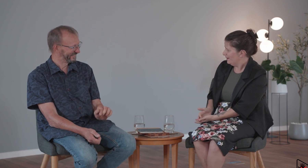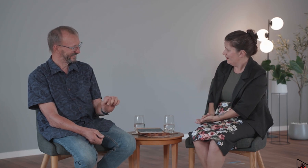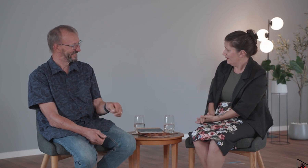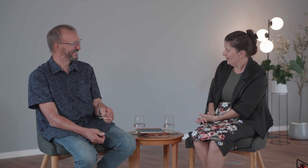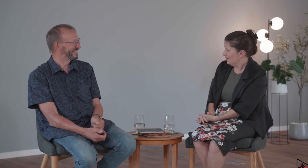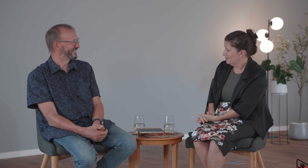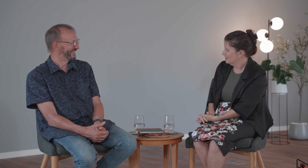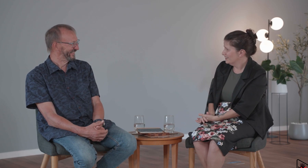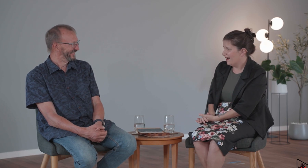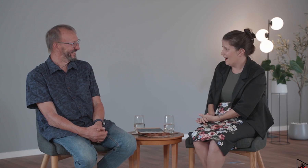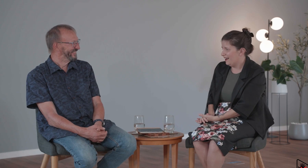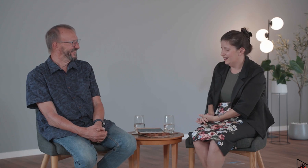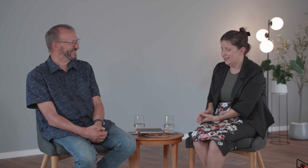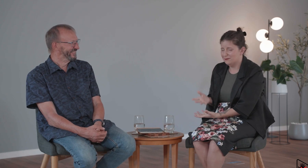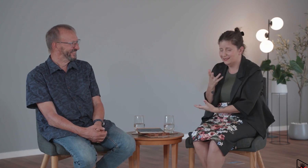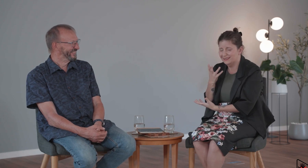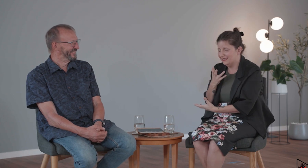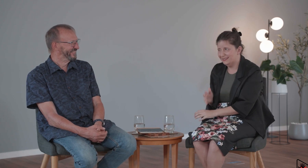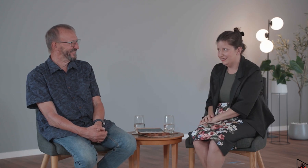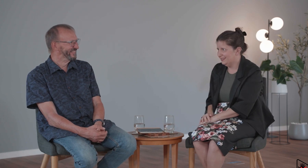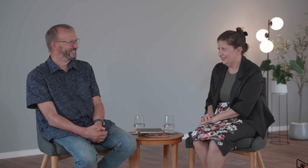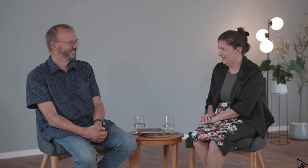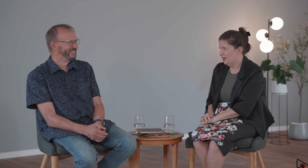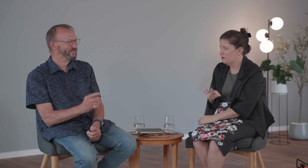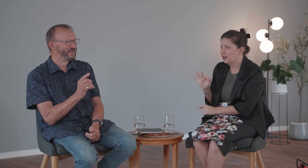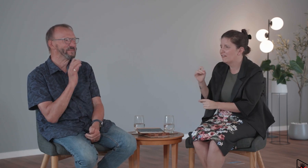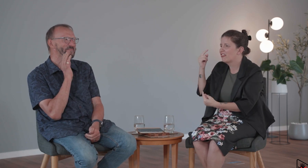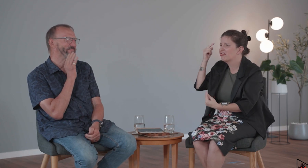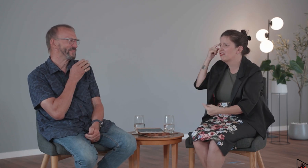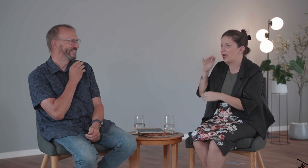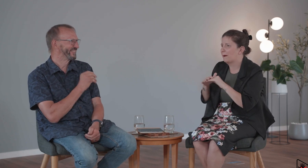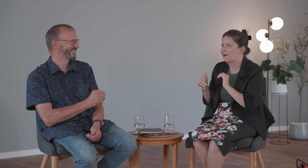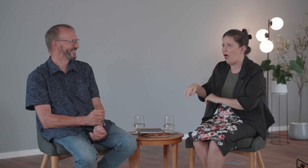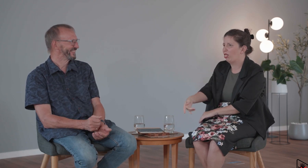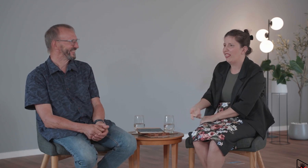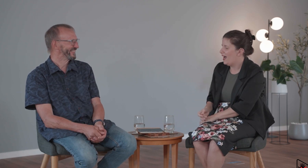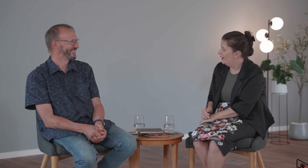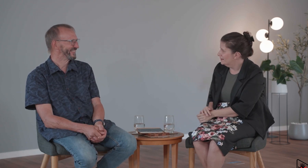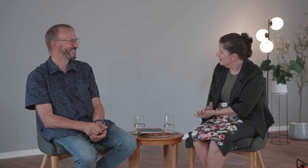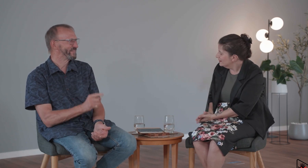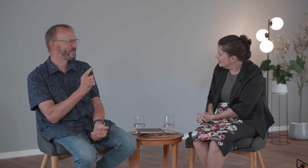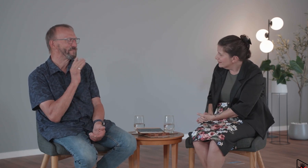alarm like this as well, just amazing. I would never have even thought of anything